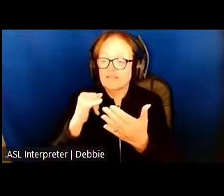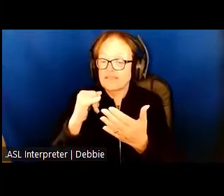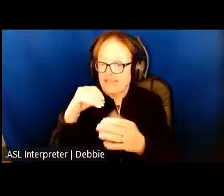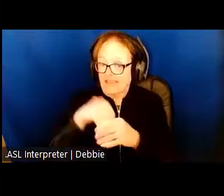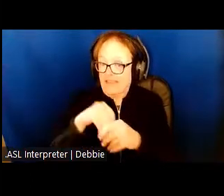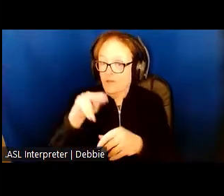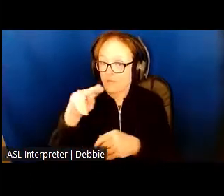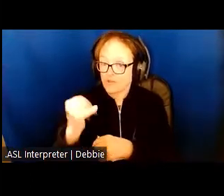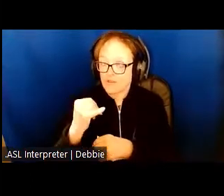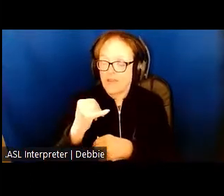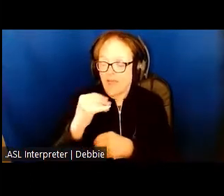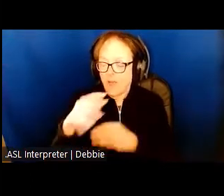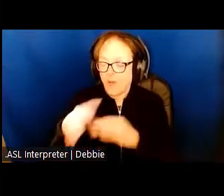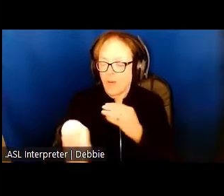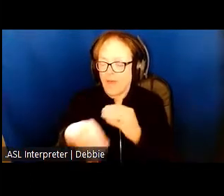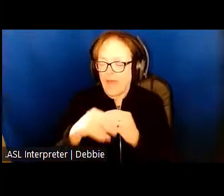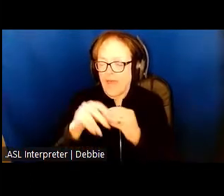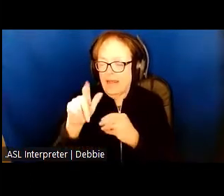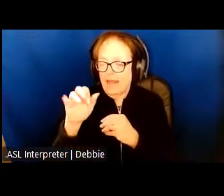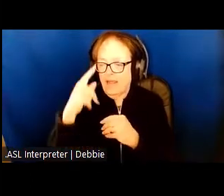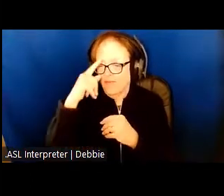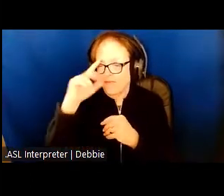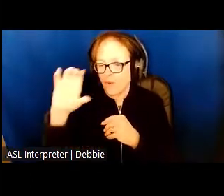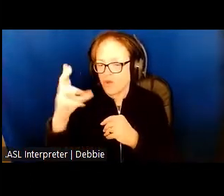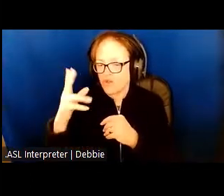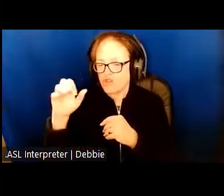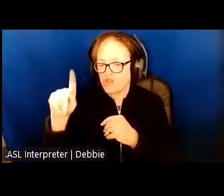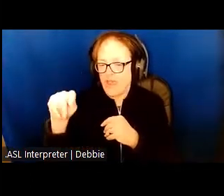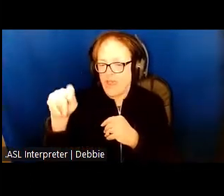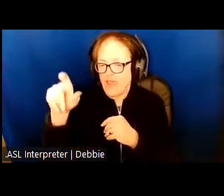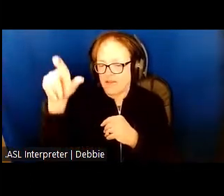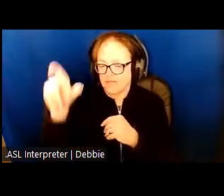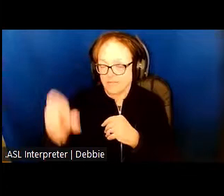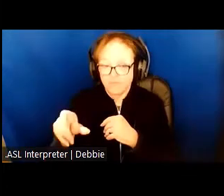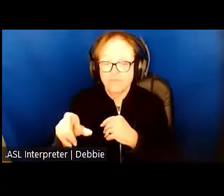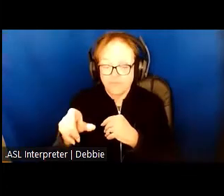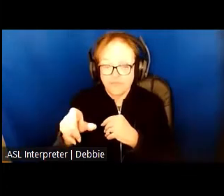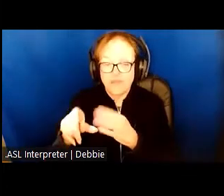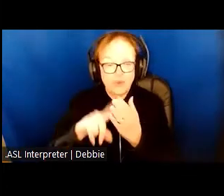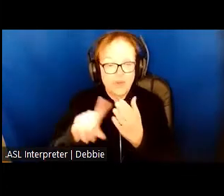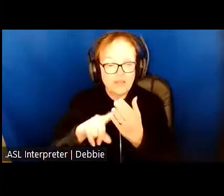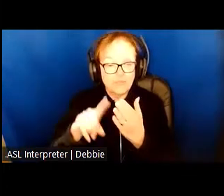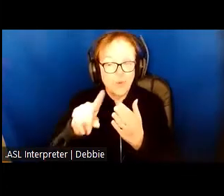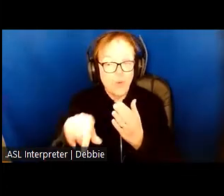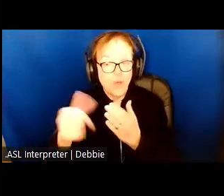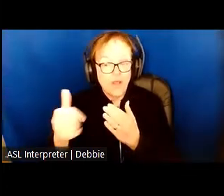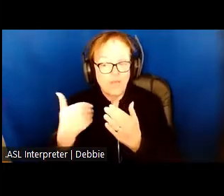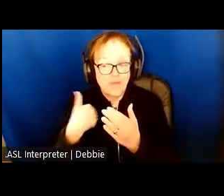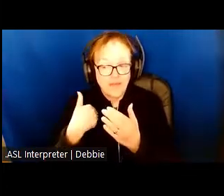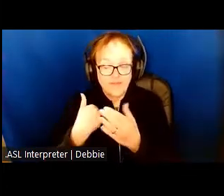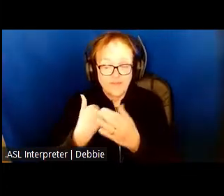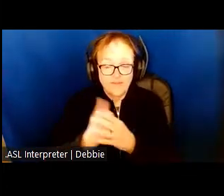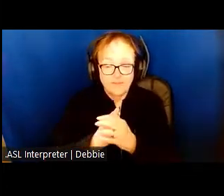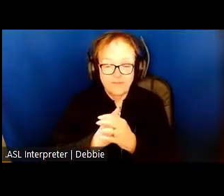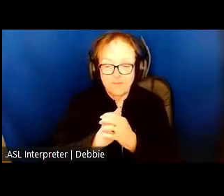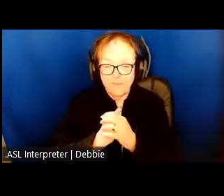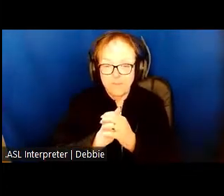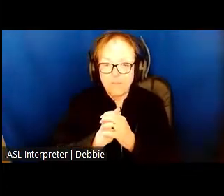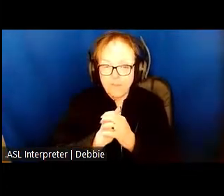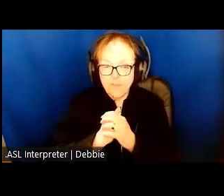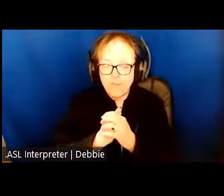our website in our chat so you can explore what else is there. Also, if you are not already